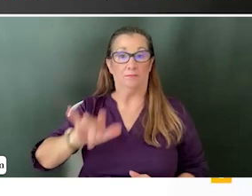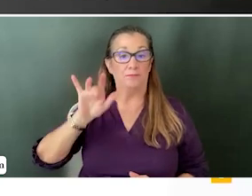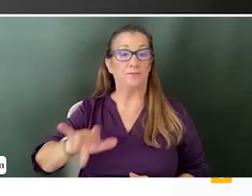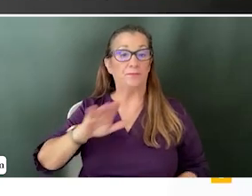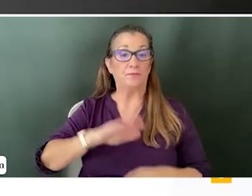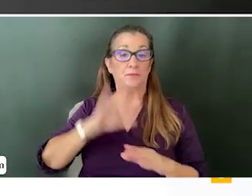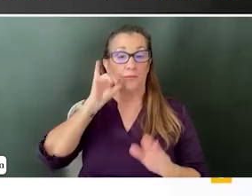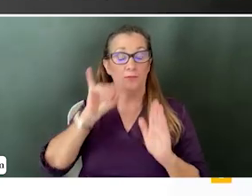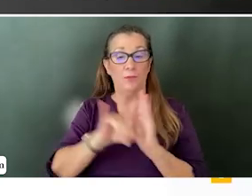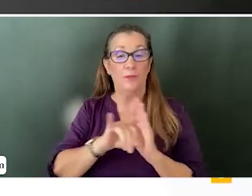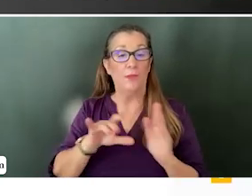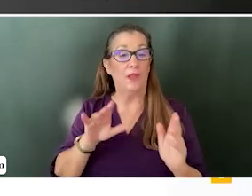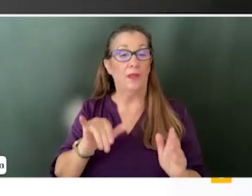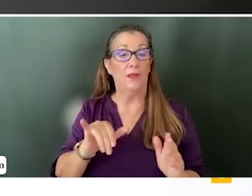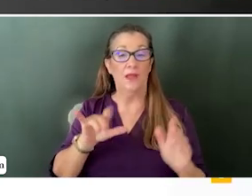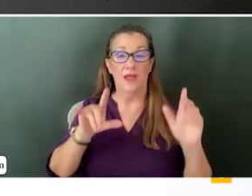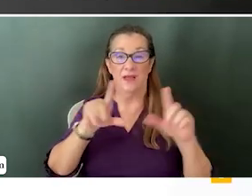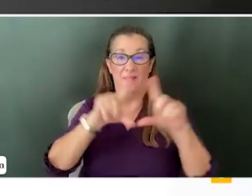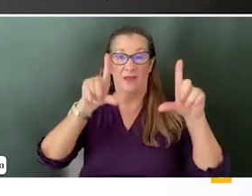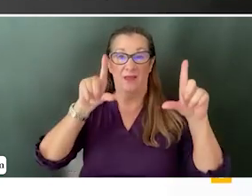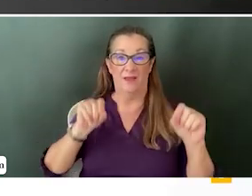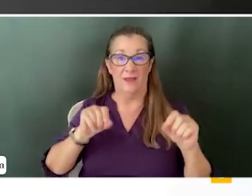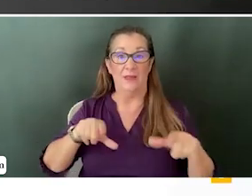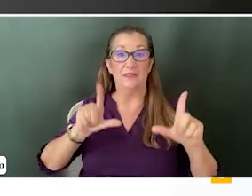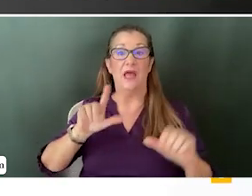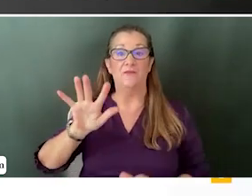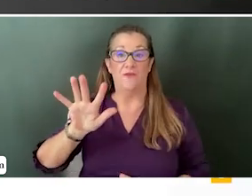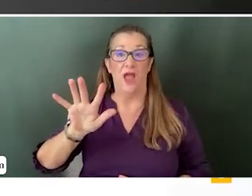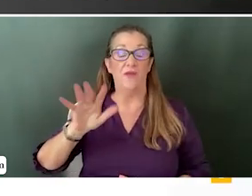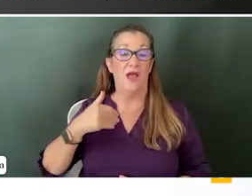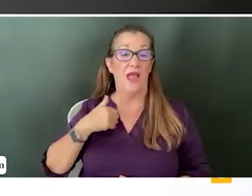This is the frame, uh, slide five and it's where I have the image as a background.